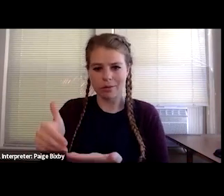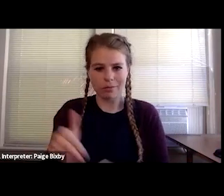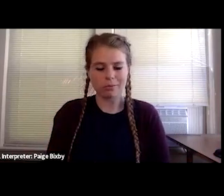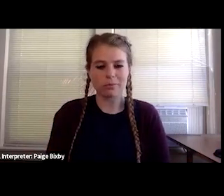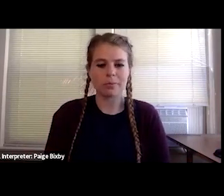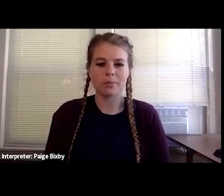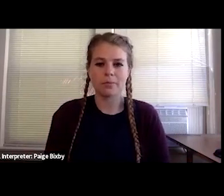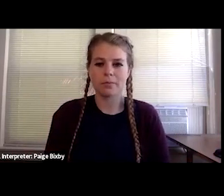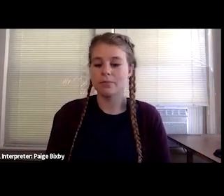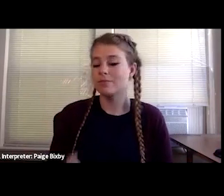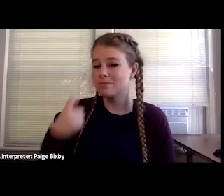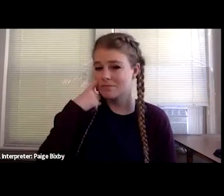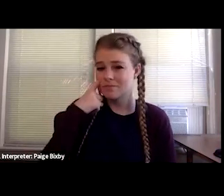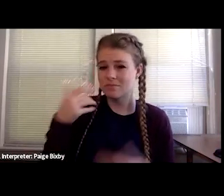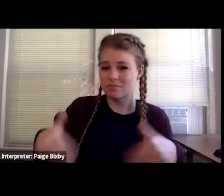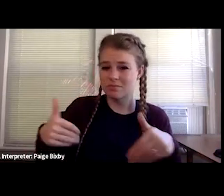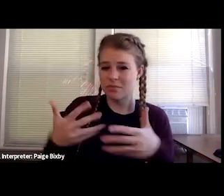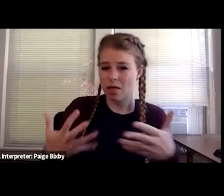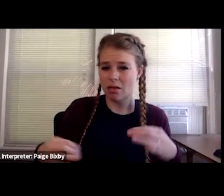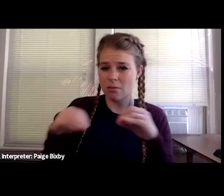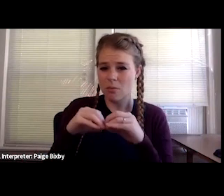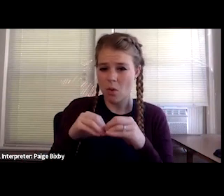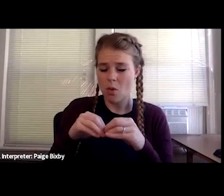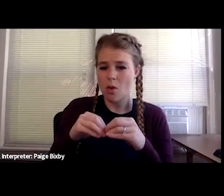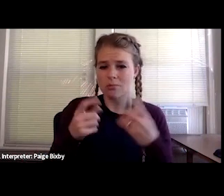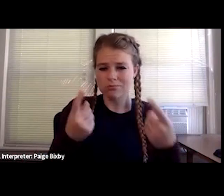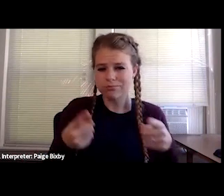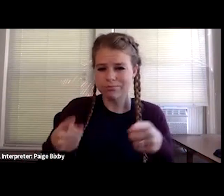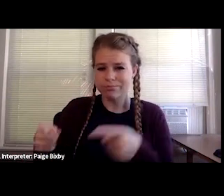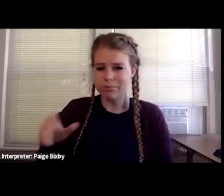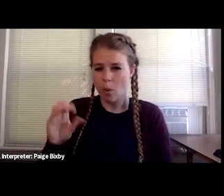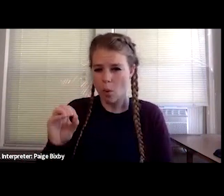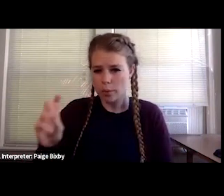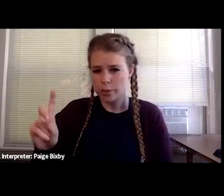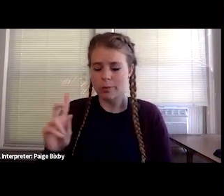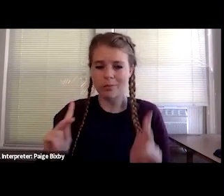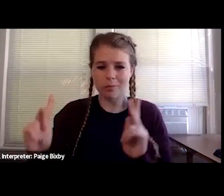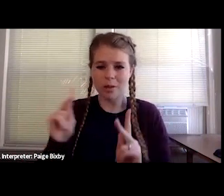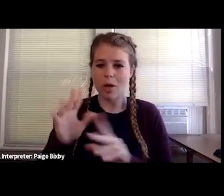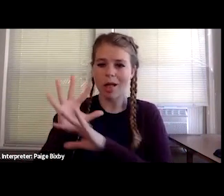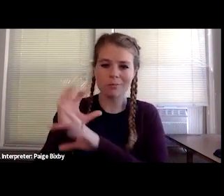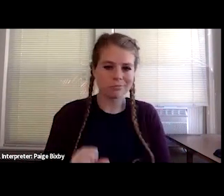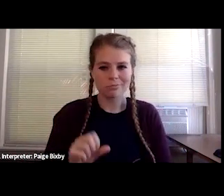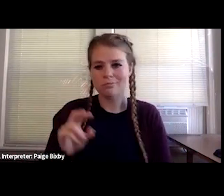Lately there's been a lot of more overdoses, and people are so used to just using Narcan on an overdose